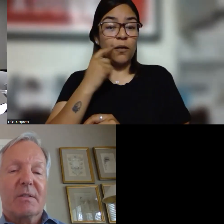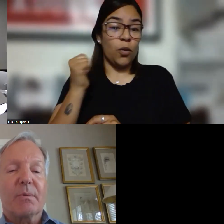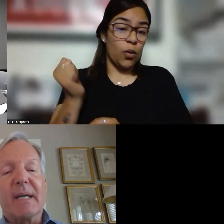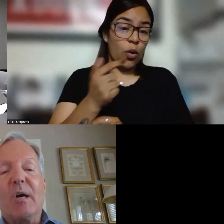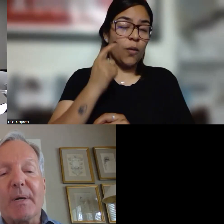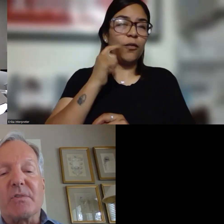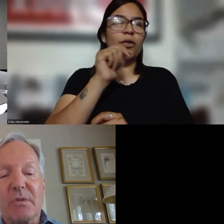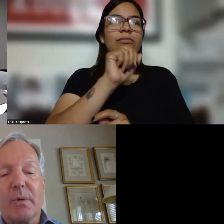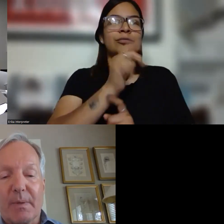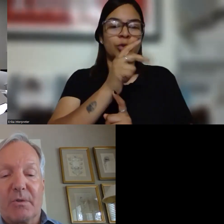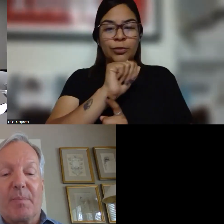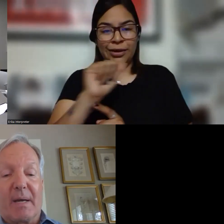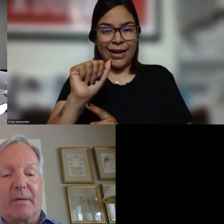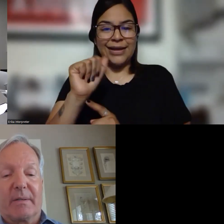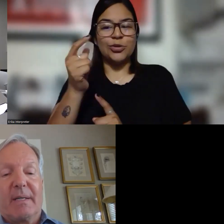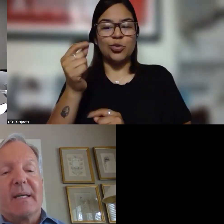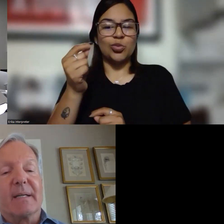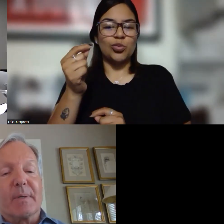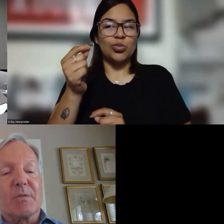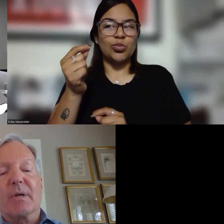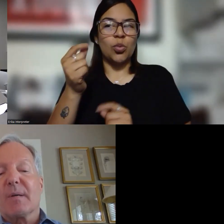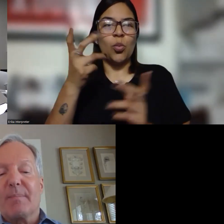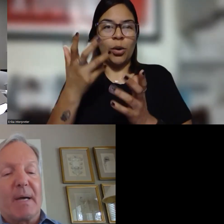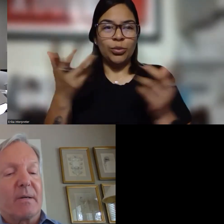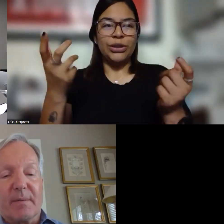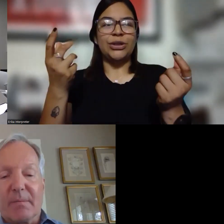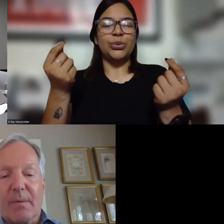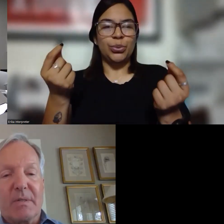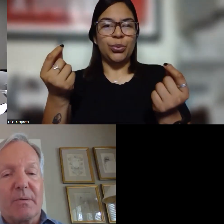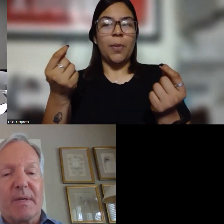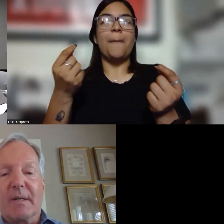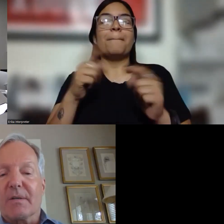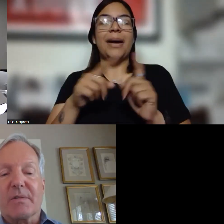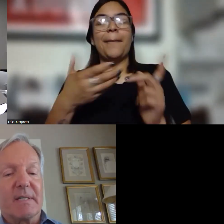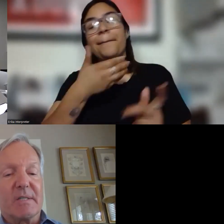to really help us do what we do better and because we're going to be better at what we do with adc's